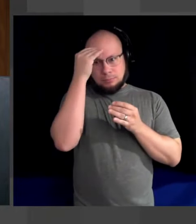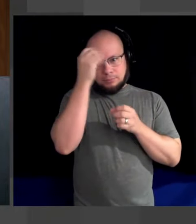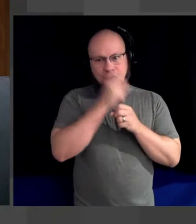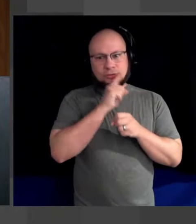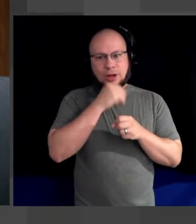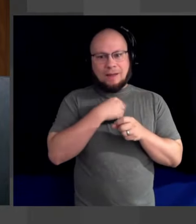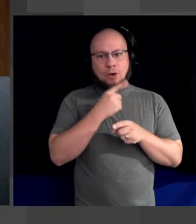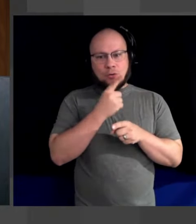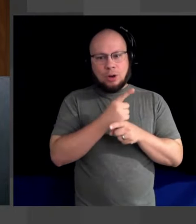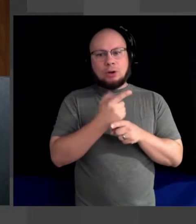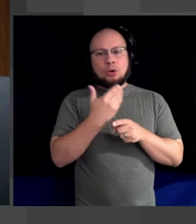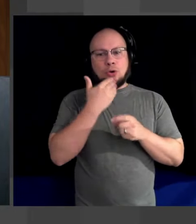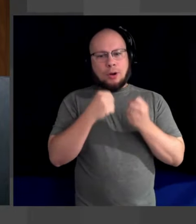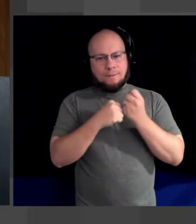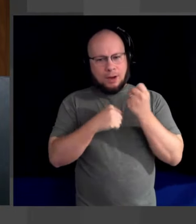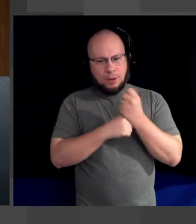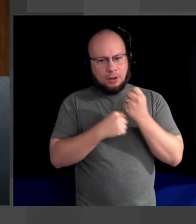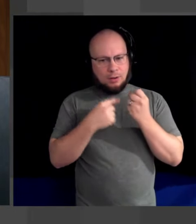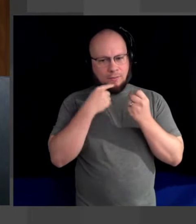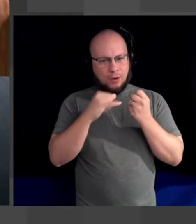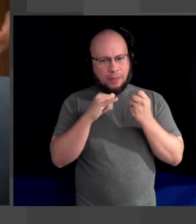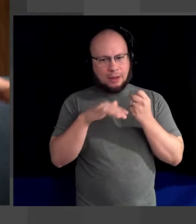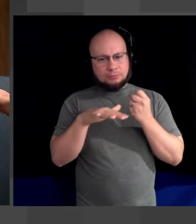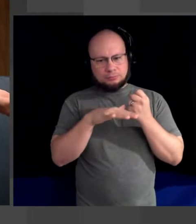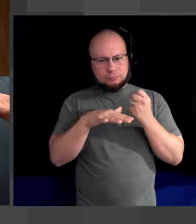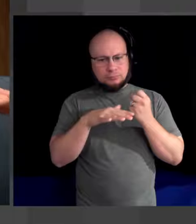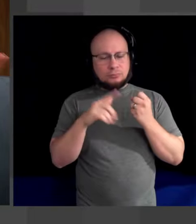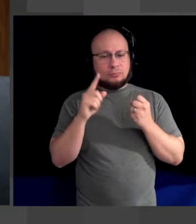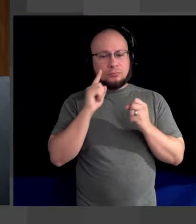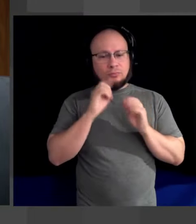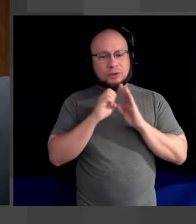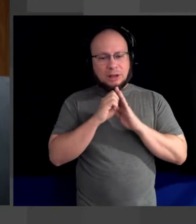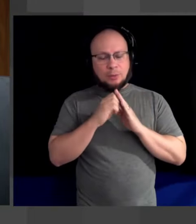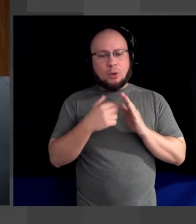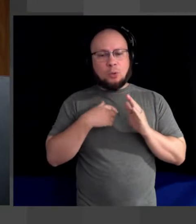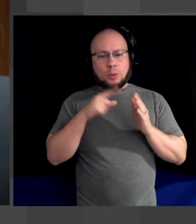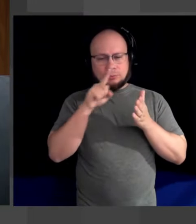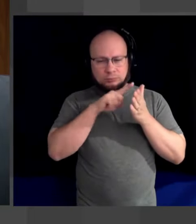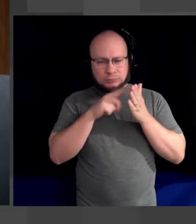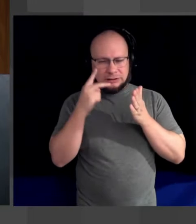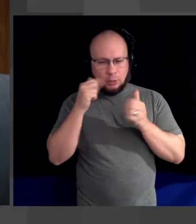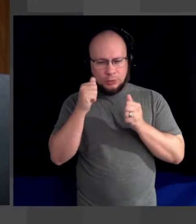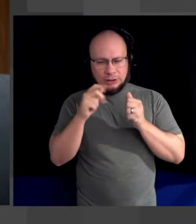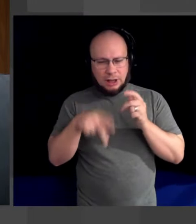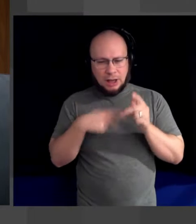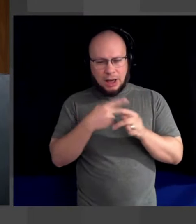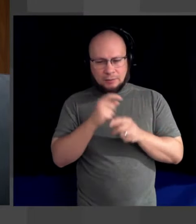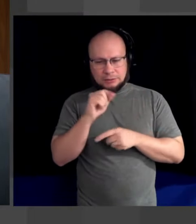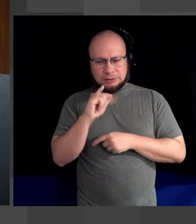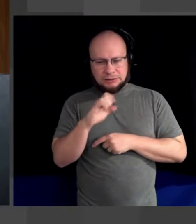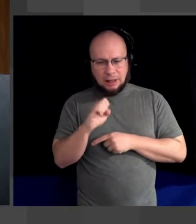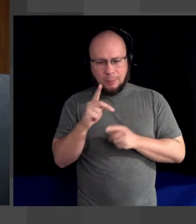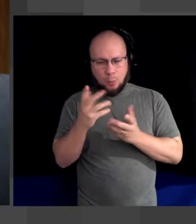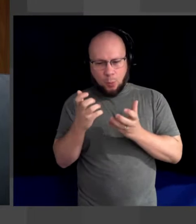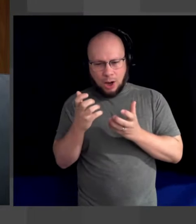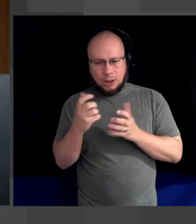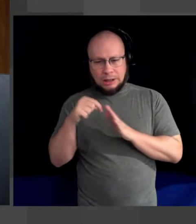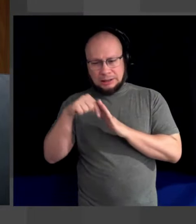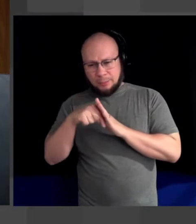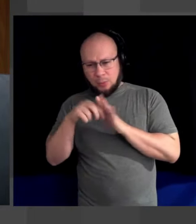QUITE A LOT OF TIME MAKING